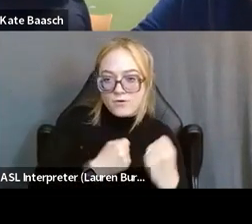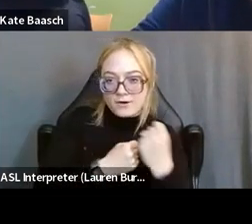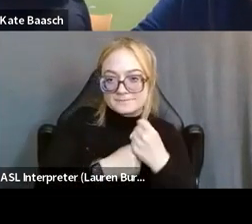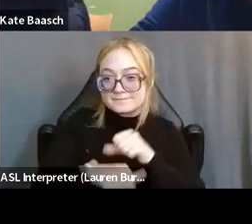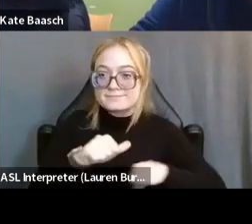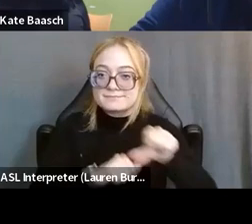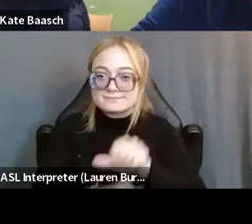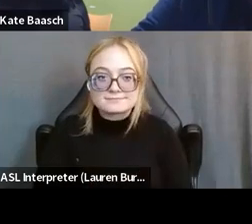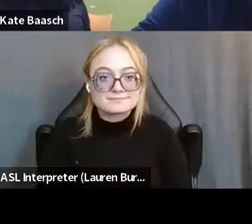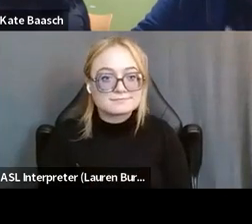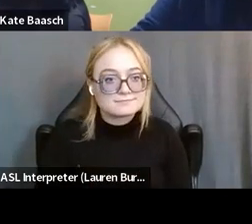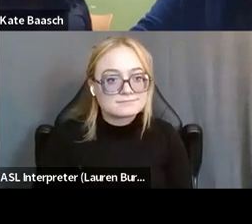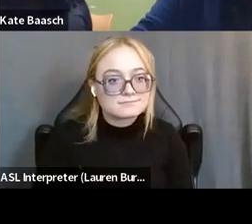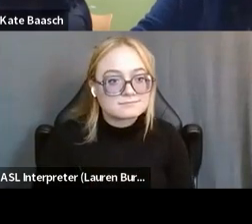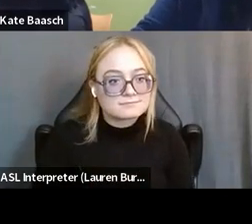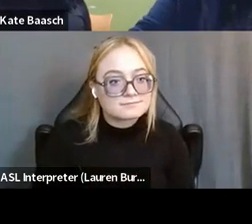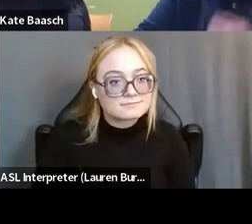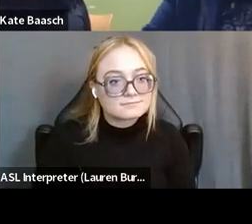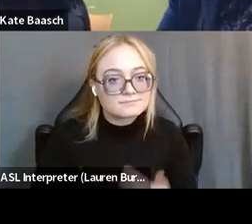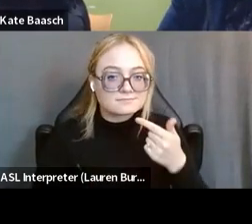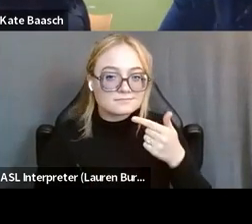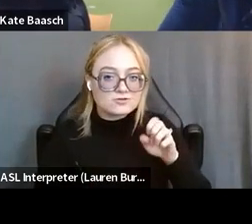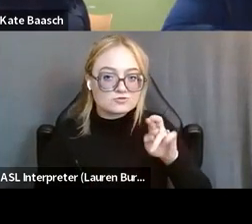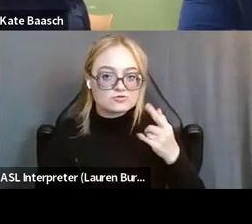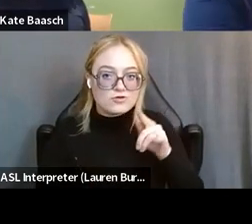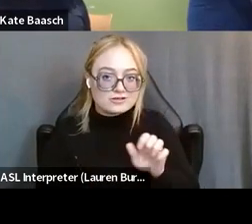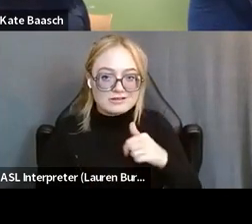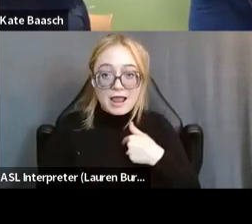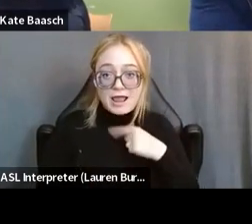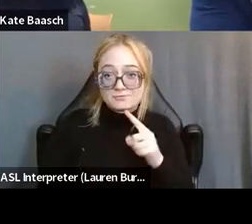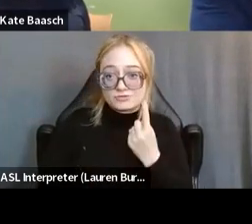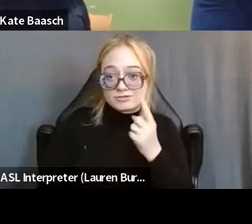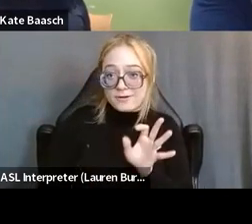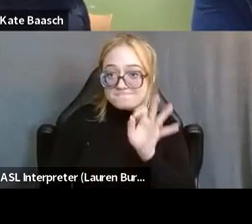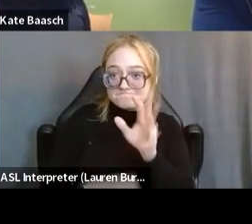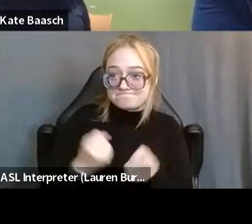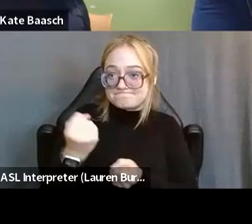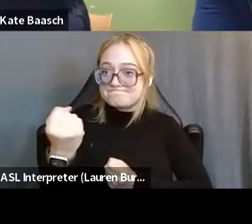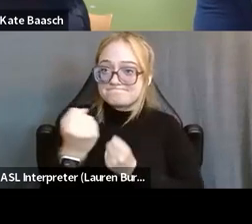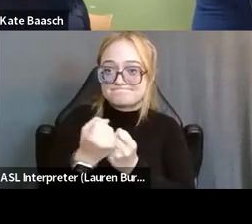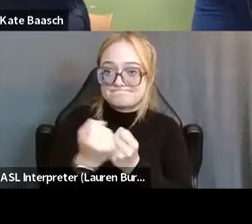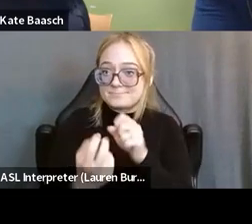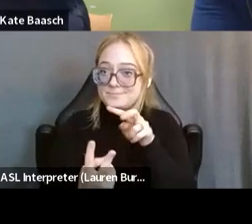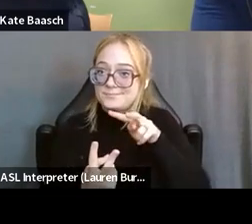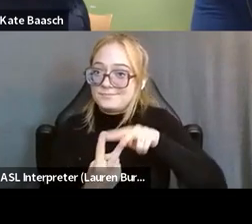Pam, can I just jump in and like plug you guys for a second in this and say it can be really hard to sort of,